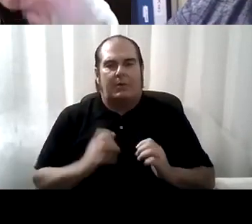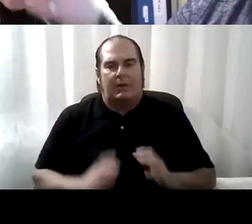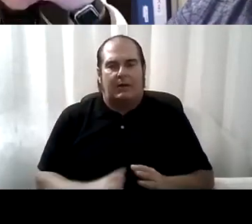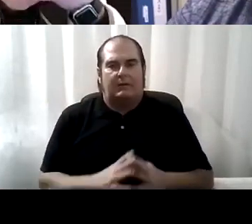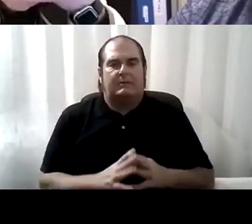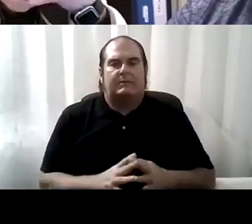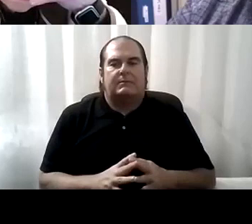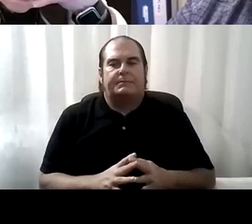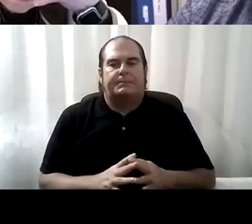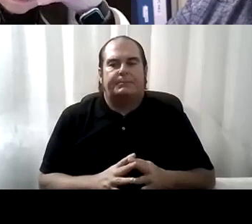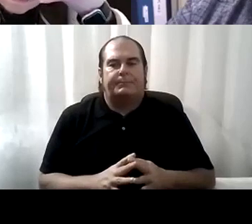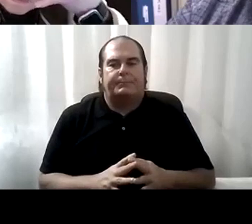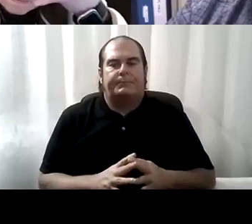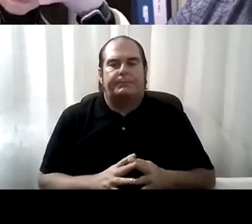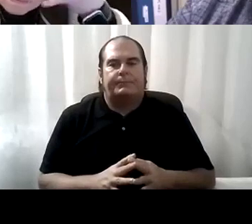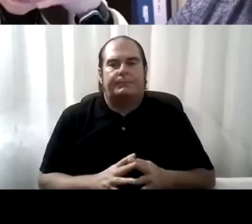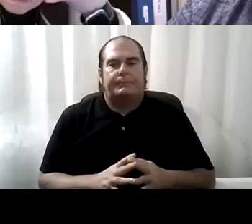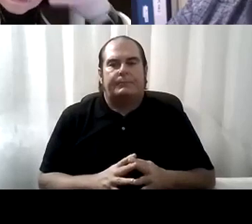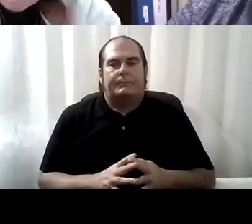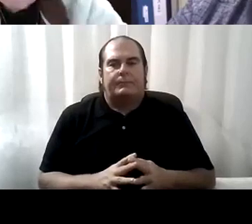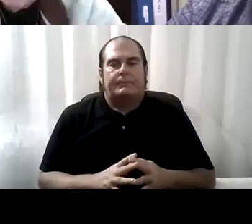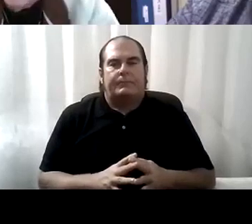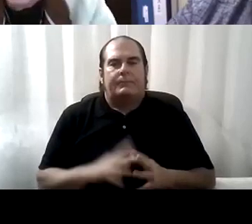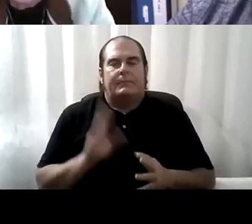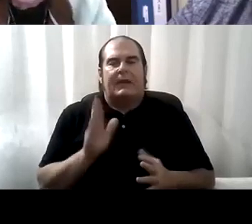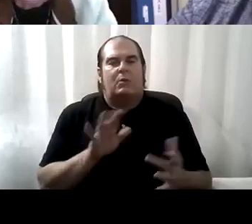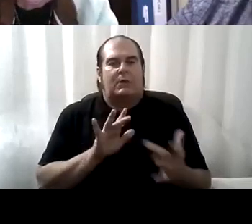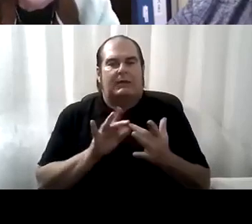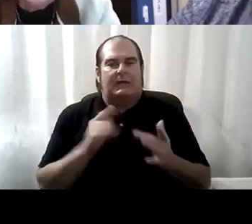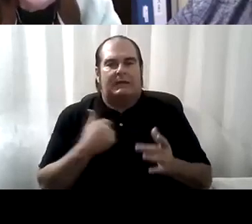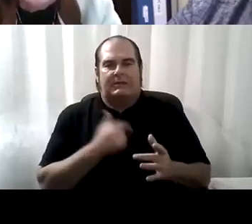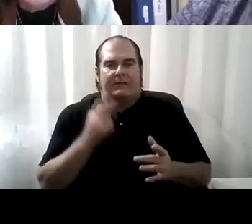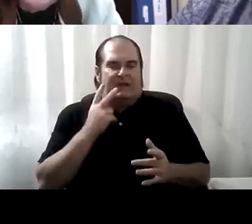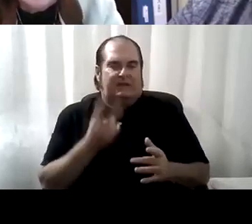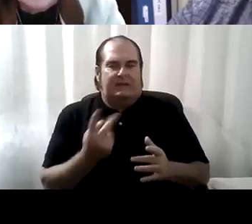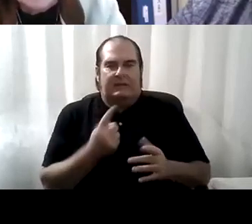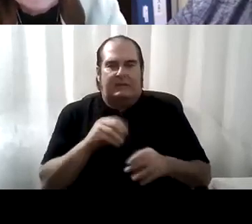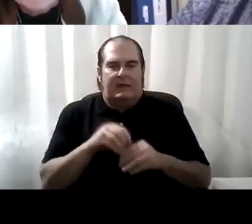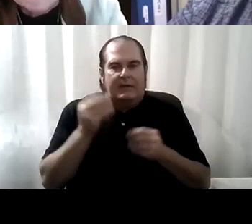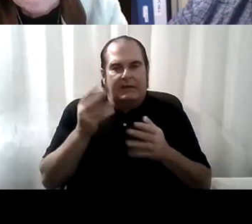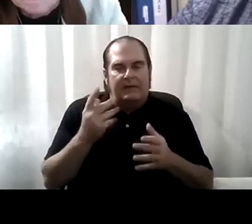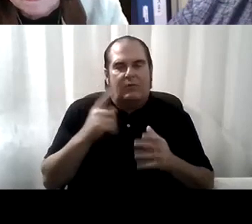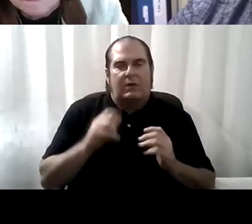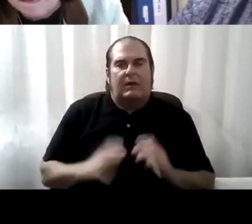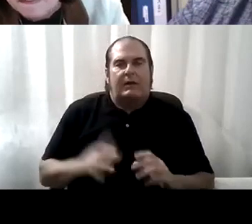They will contact us if they see something in the data for a client that they need us to know about.